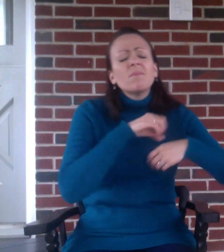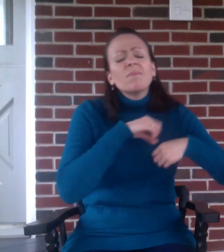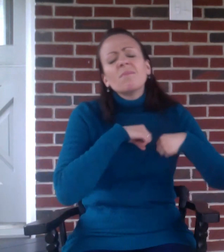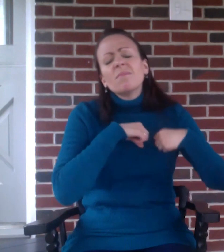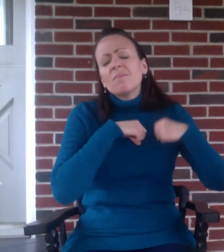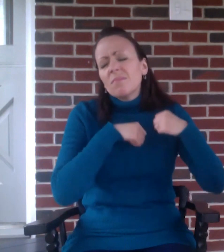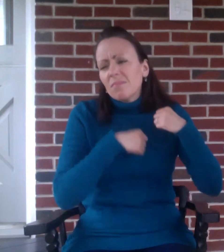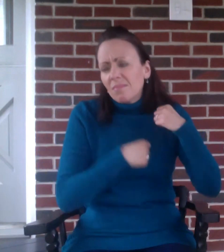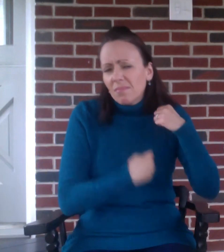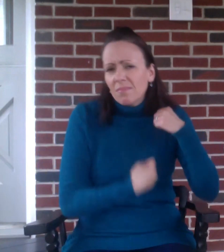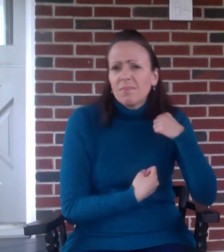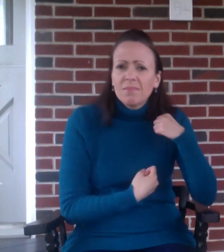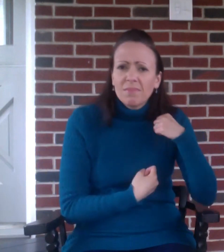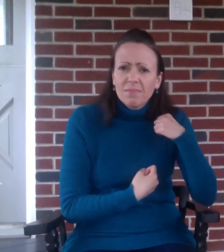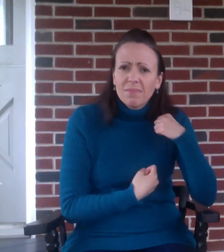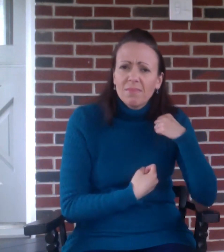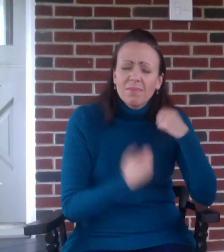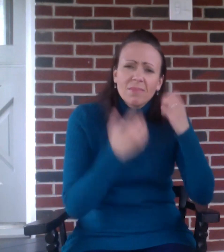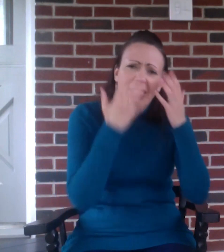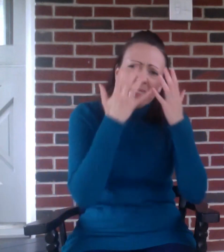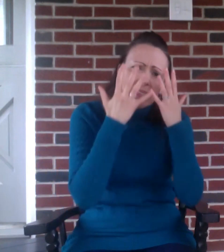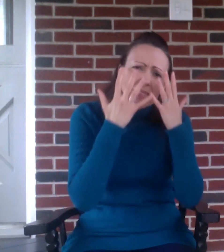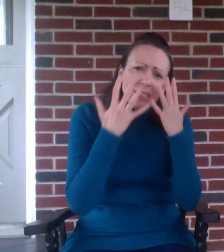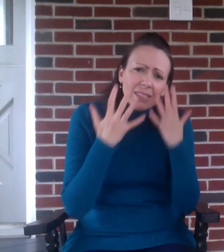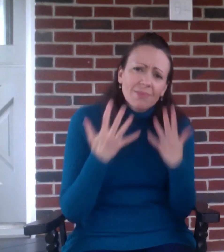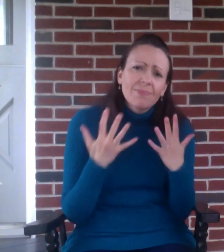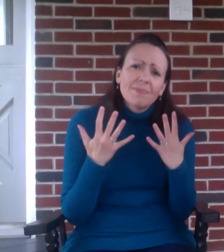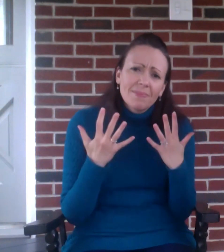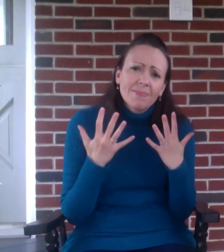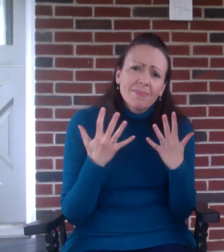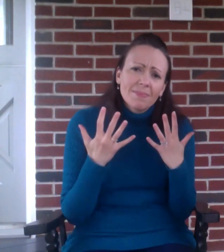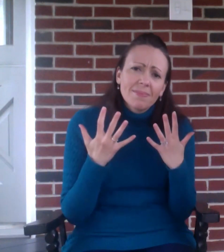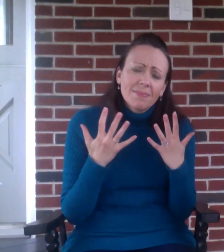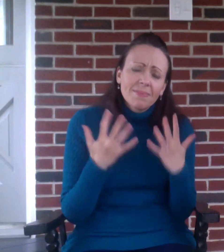That night by moonlight he made a wish.